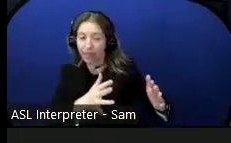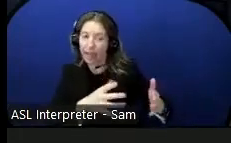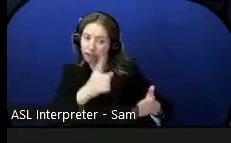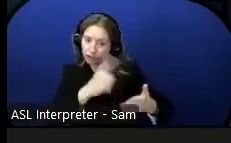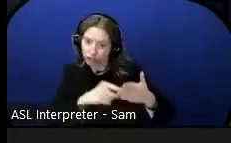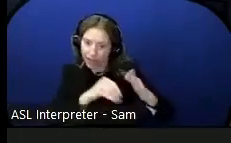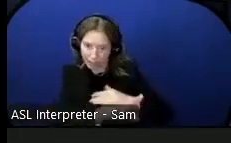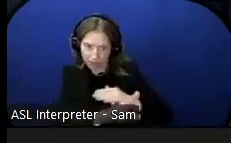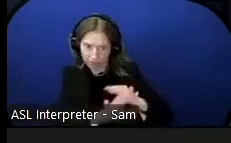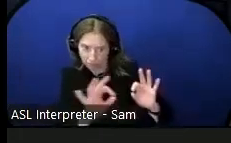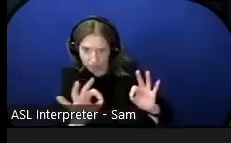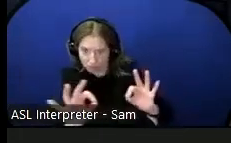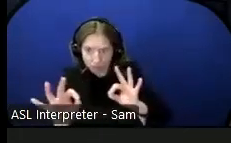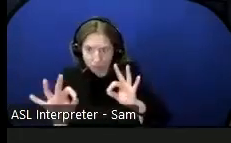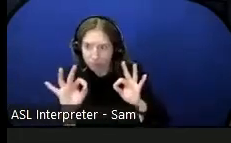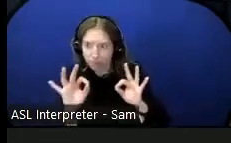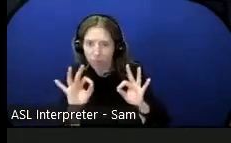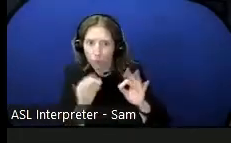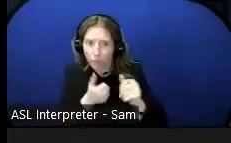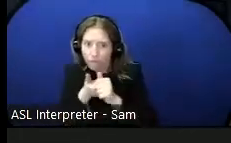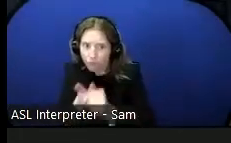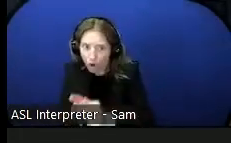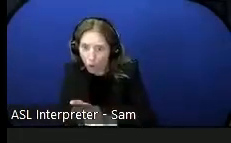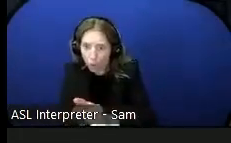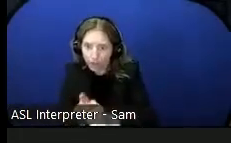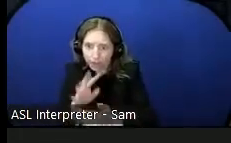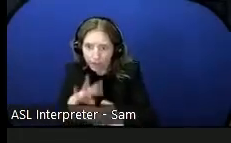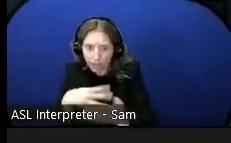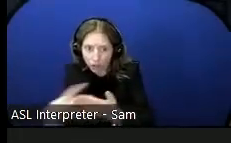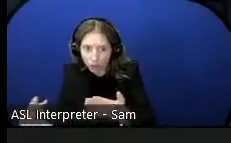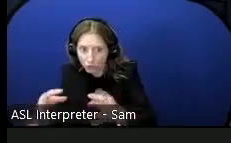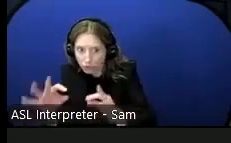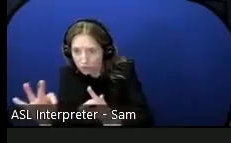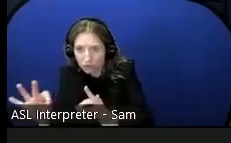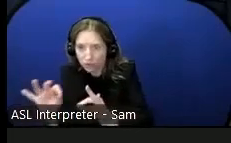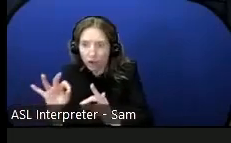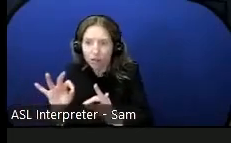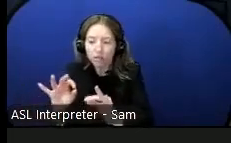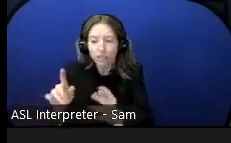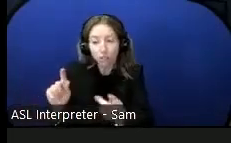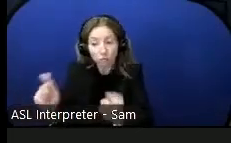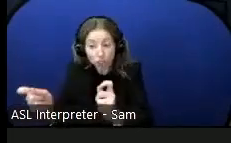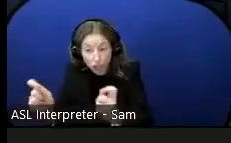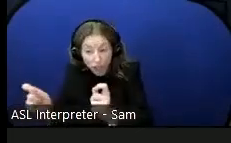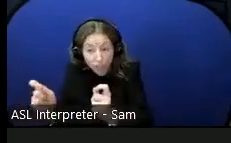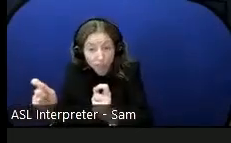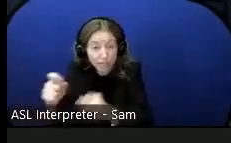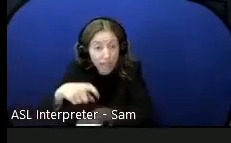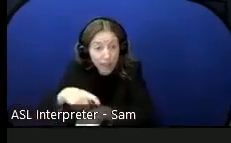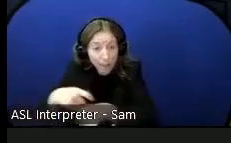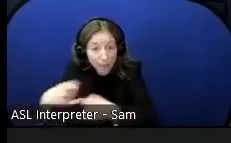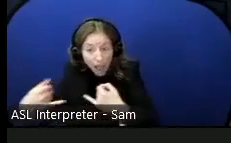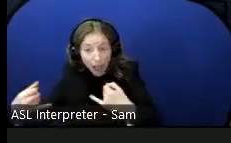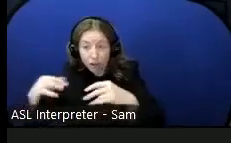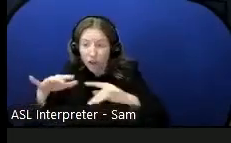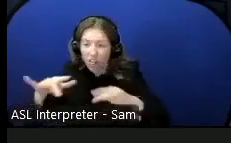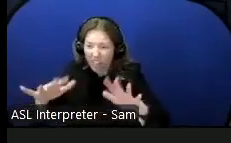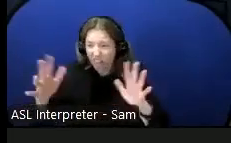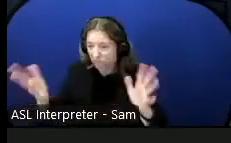we're not going to get there. This slide shows an image of a checklist on a clipboard with a pencil resting next to it.